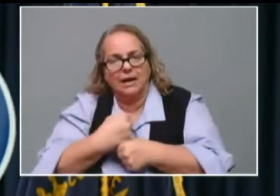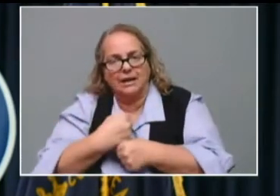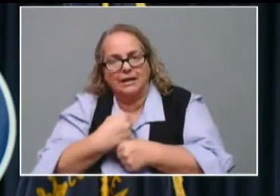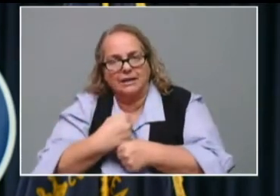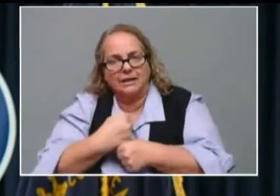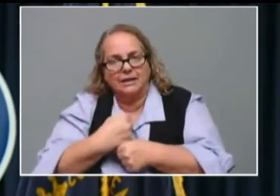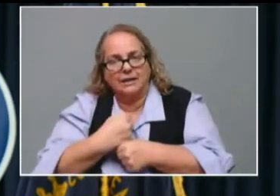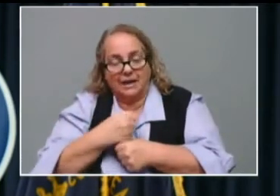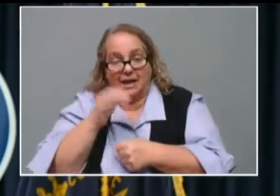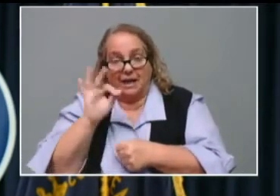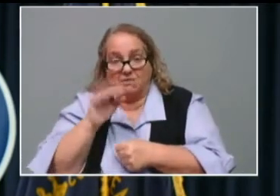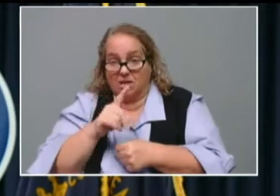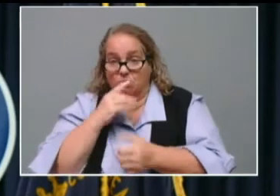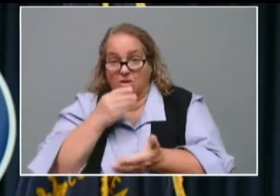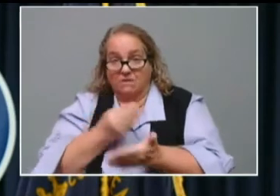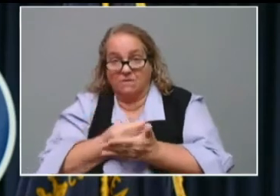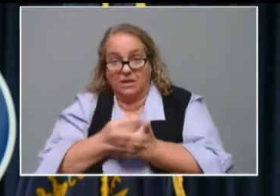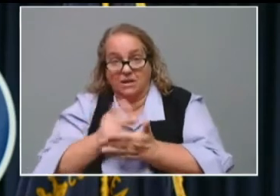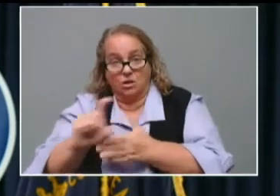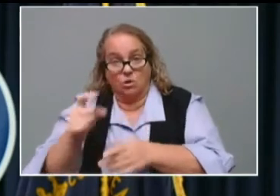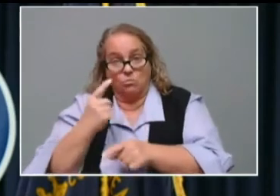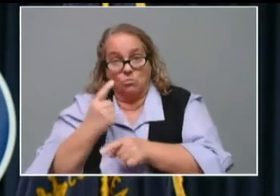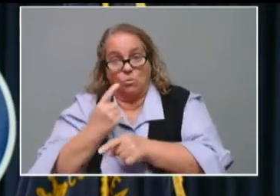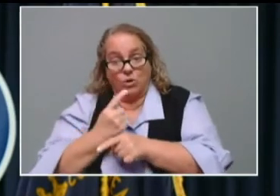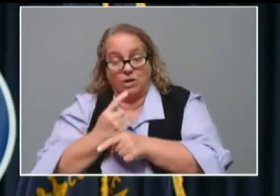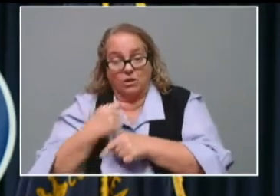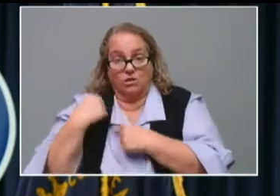appropriately over time. And I understand that there are some times of